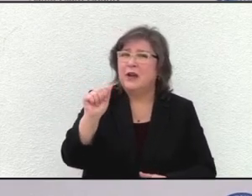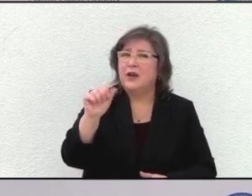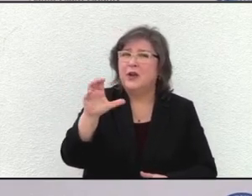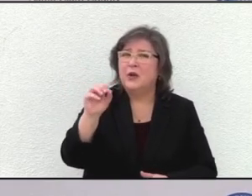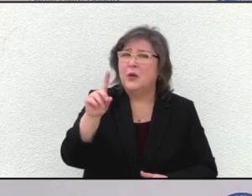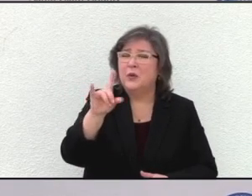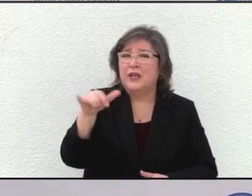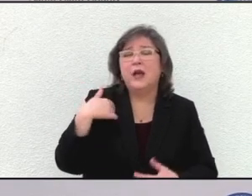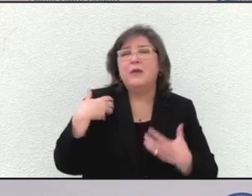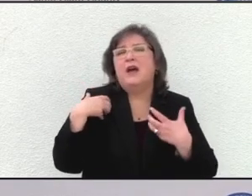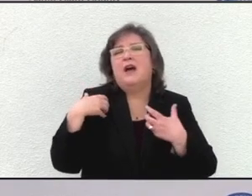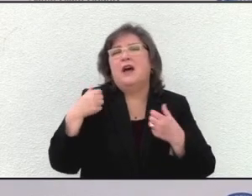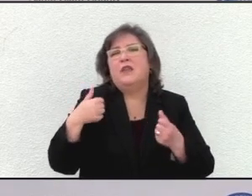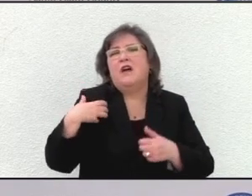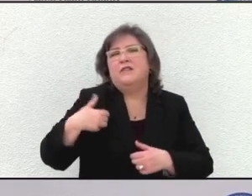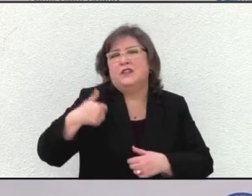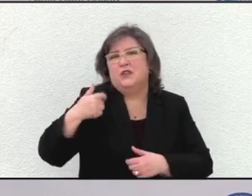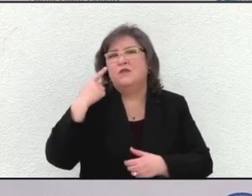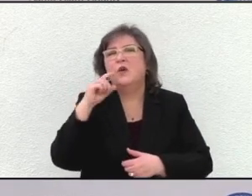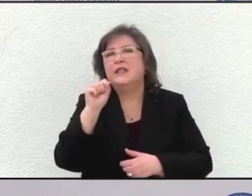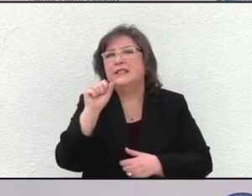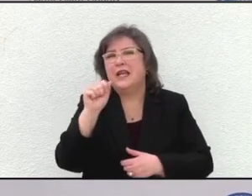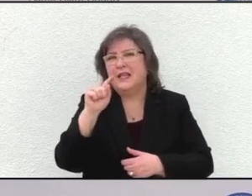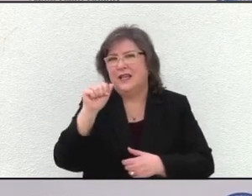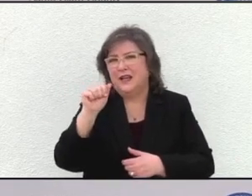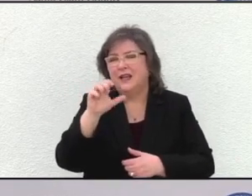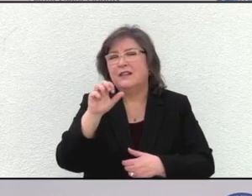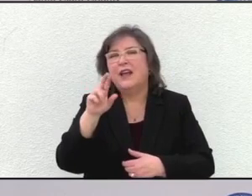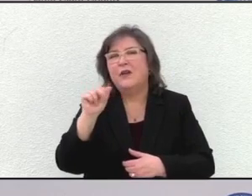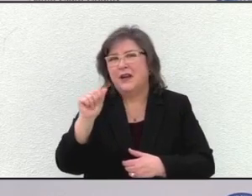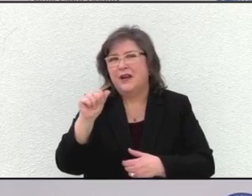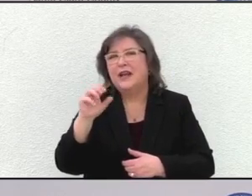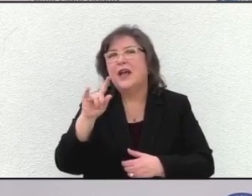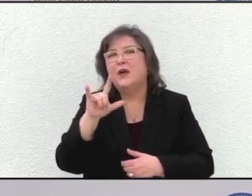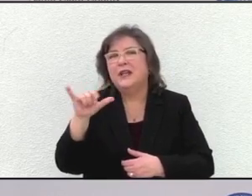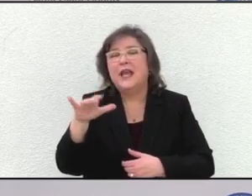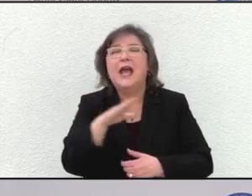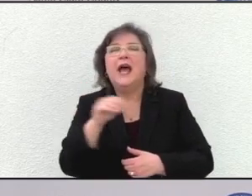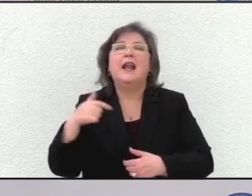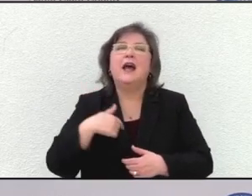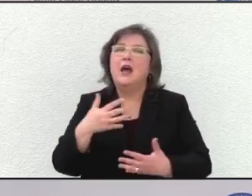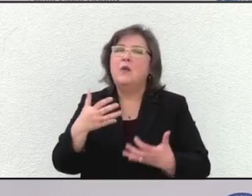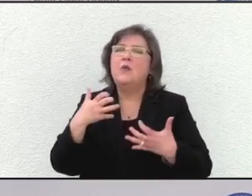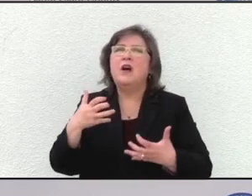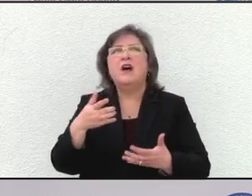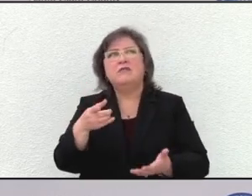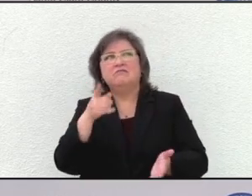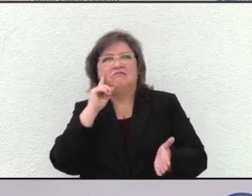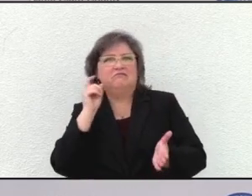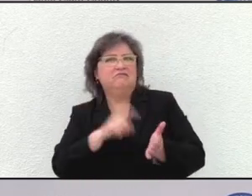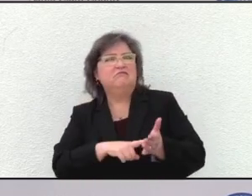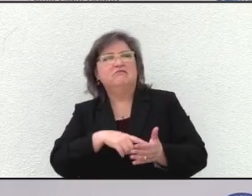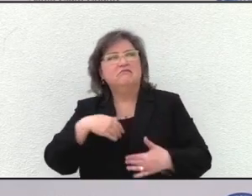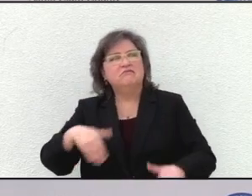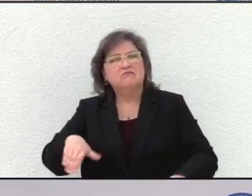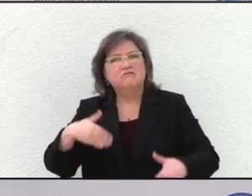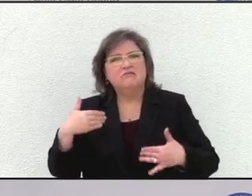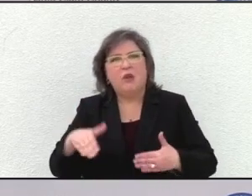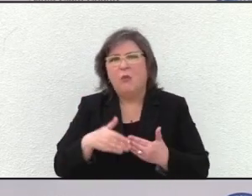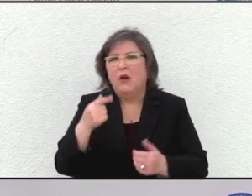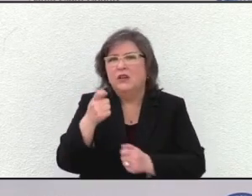for Santa Clara County. I just want to observe that it's been almost exactly one year since